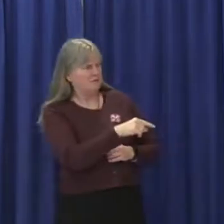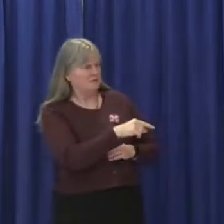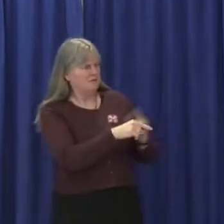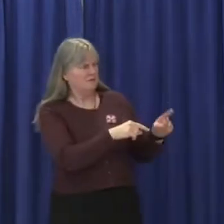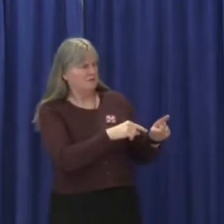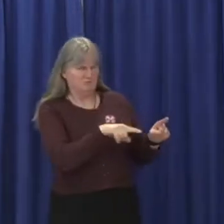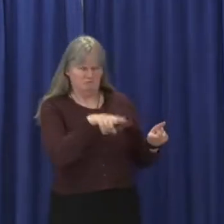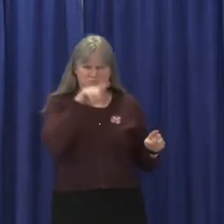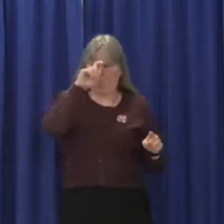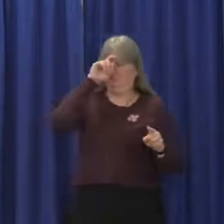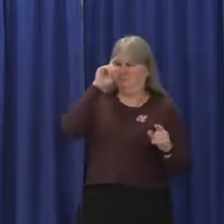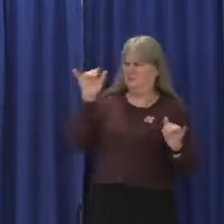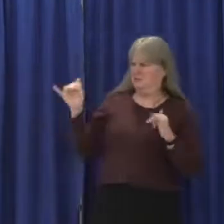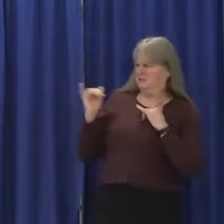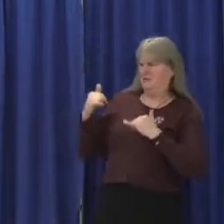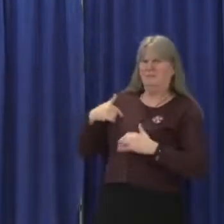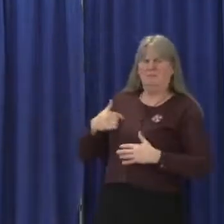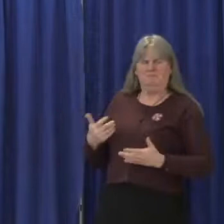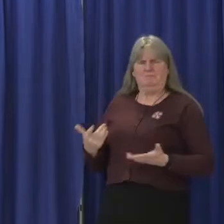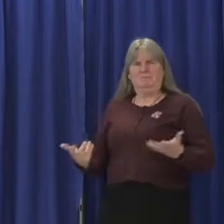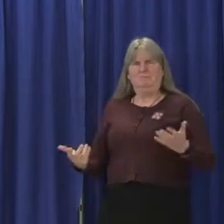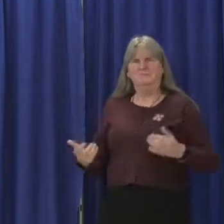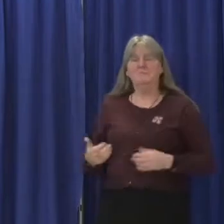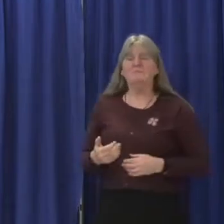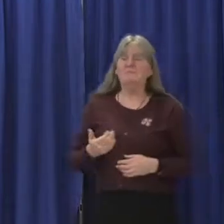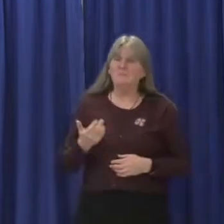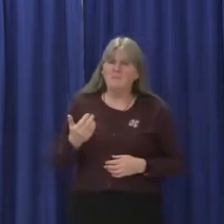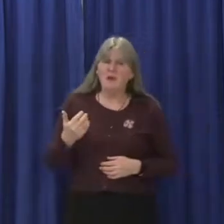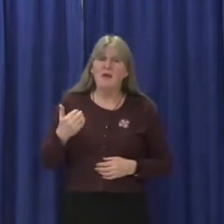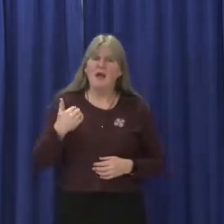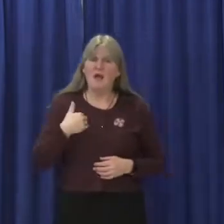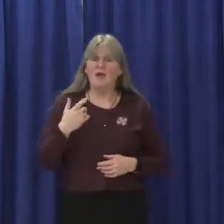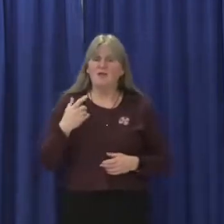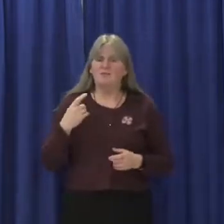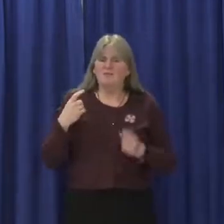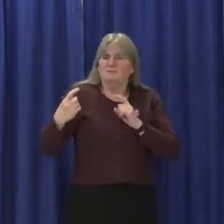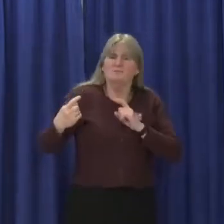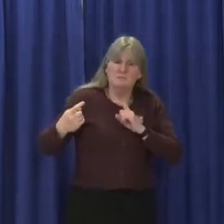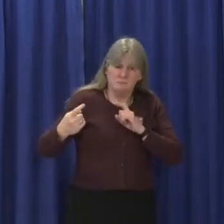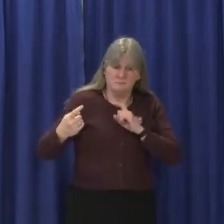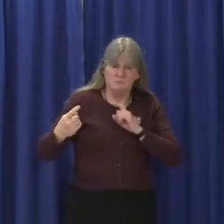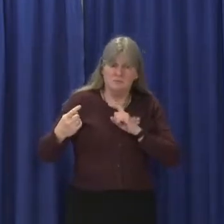We're seeing a shift, we're seeing a switch, we're seeing governments right across Canada